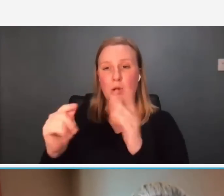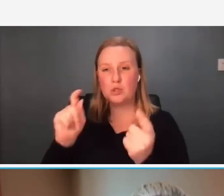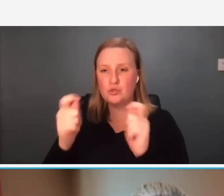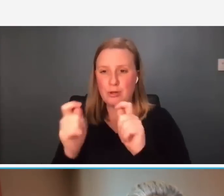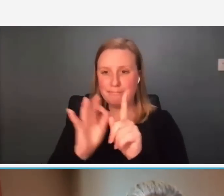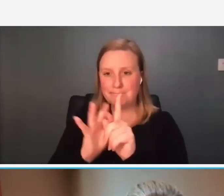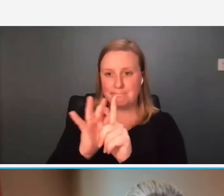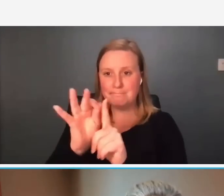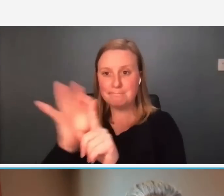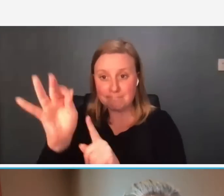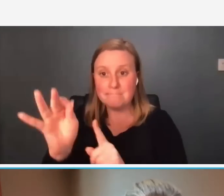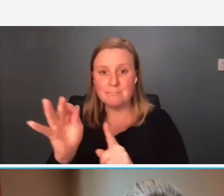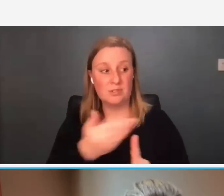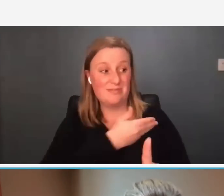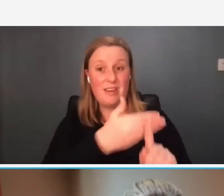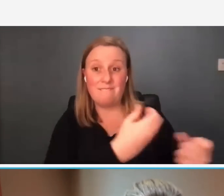the feedback and concerns that we've heard to date.